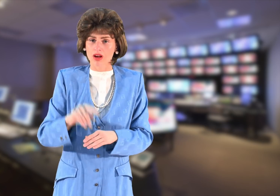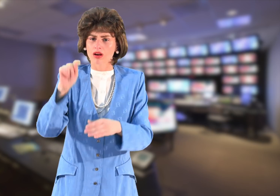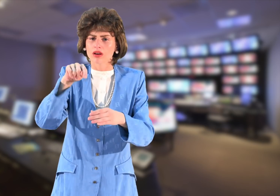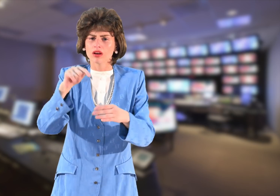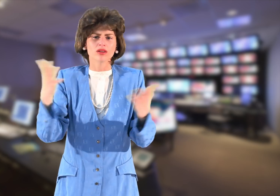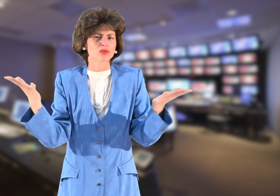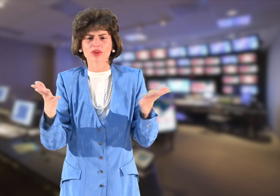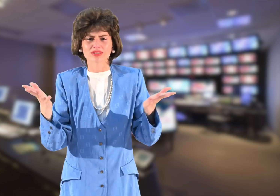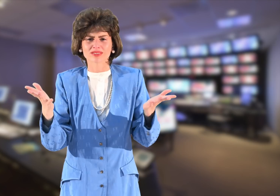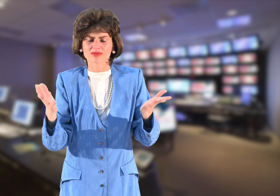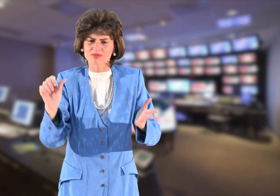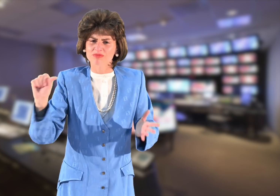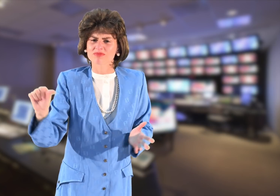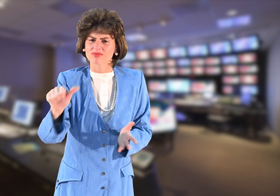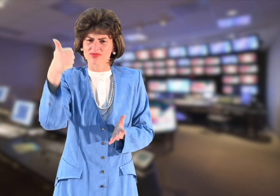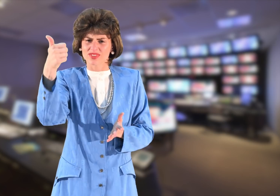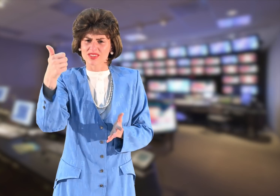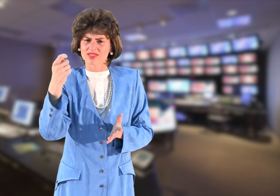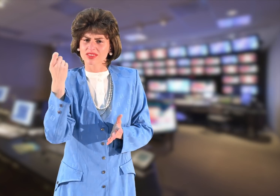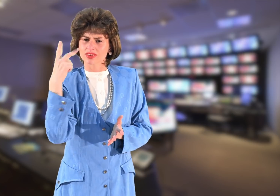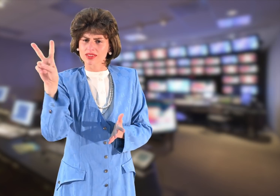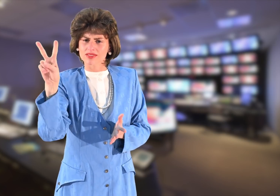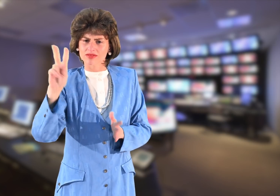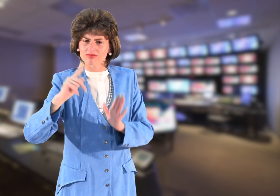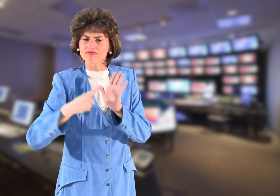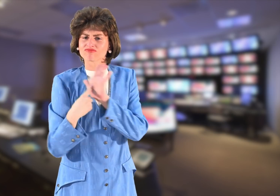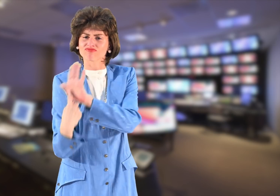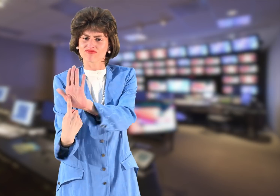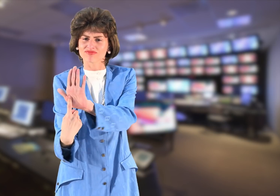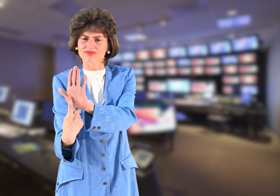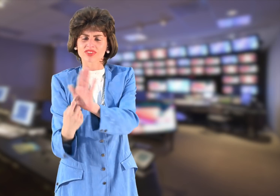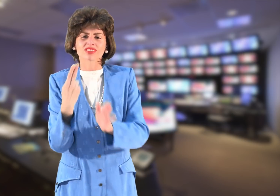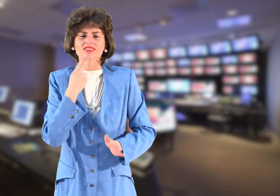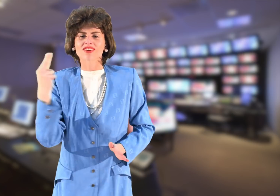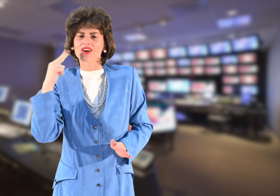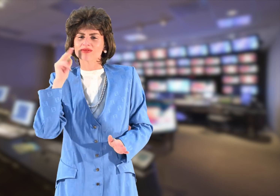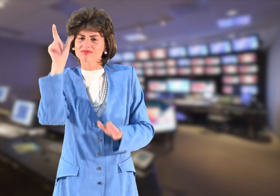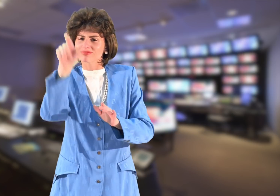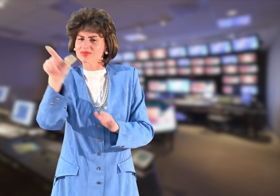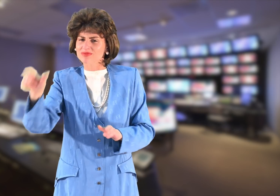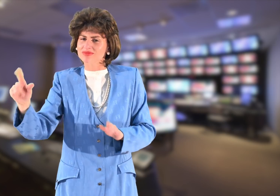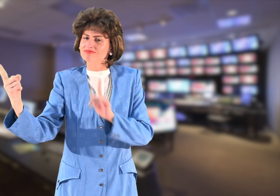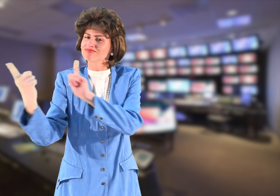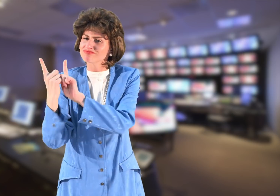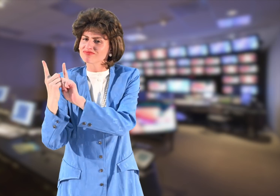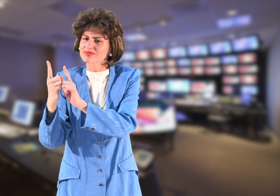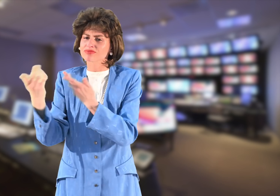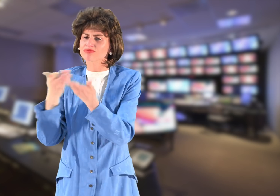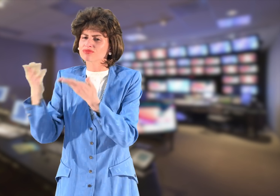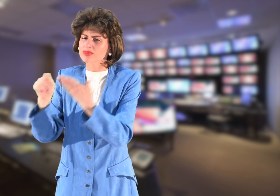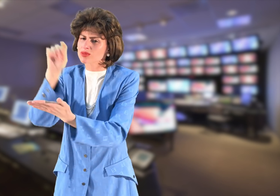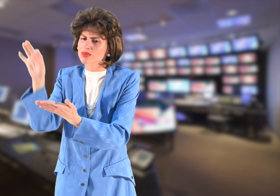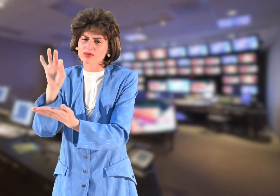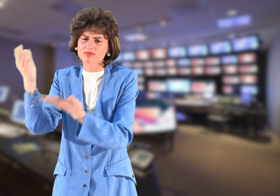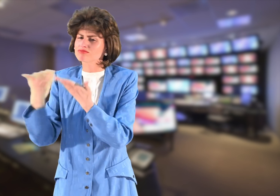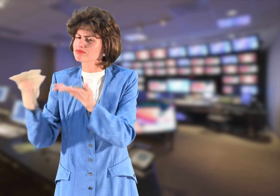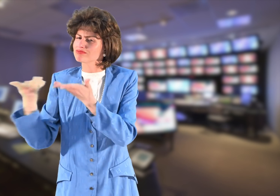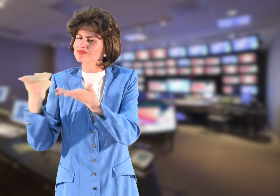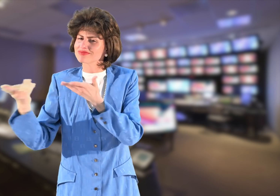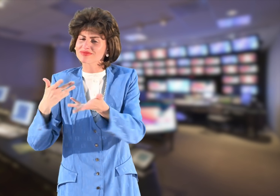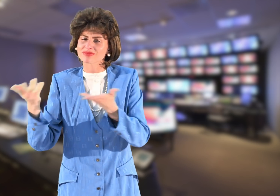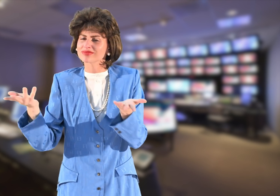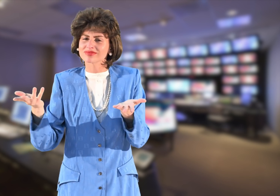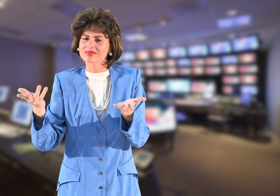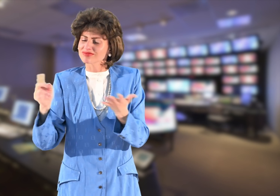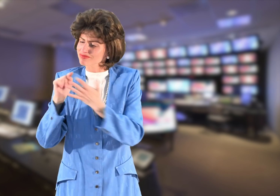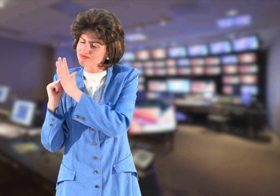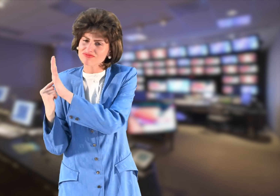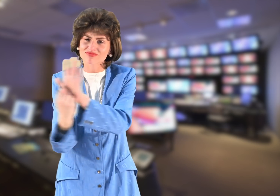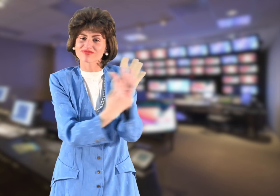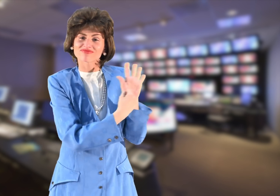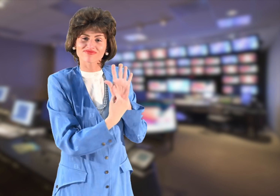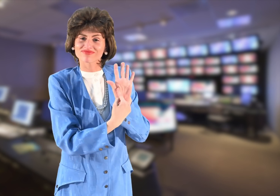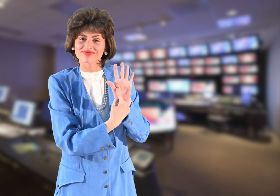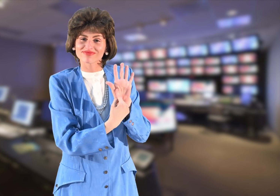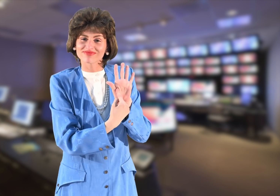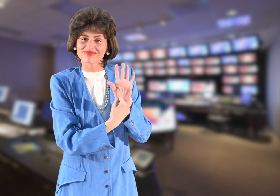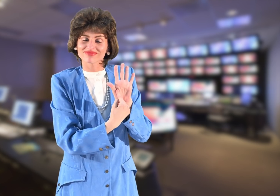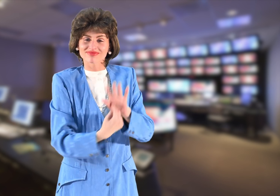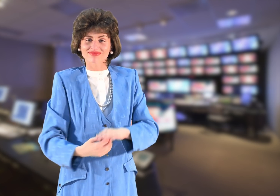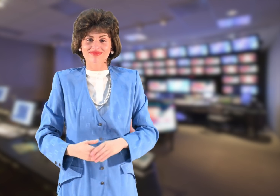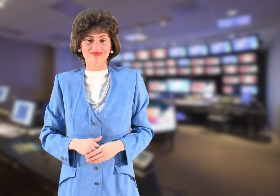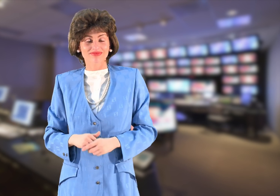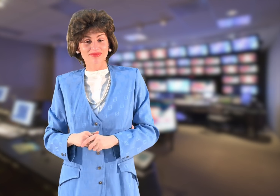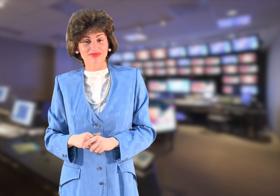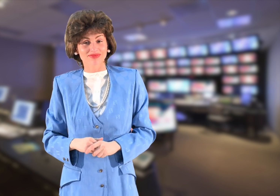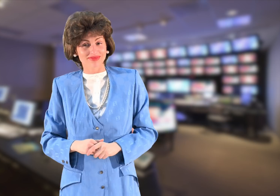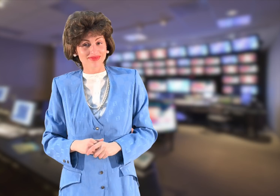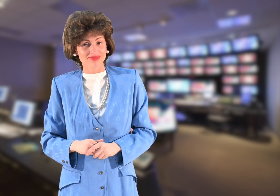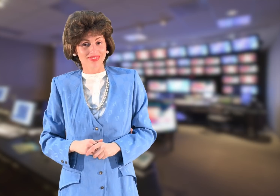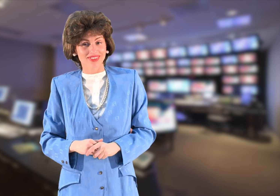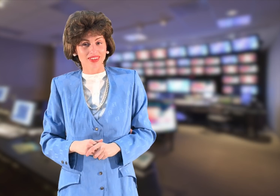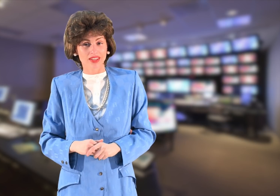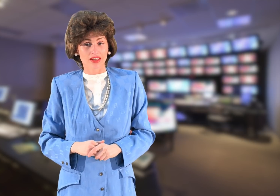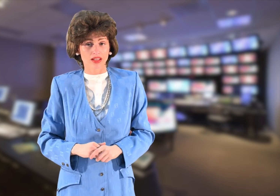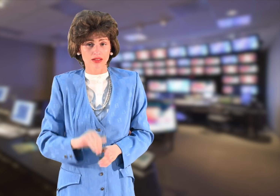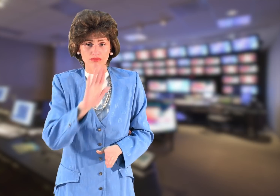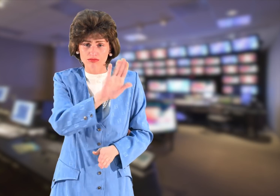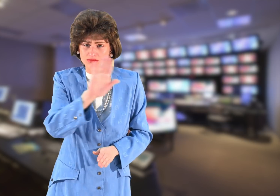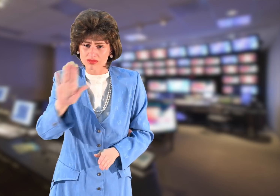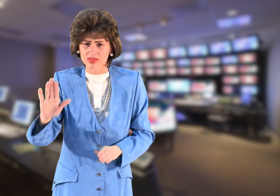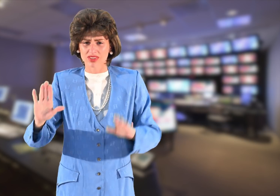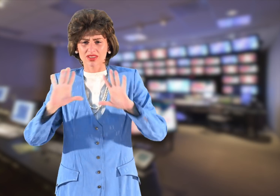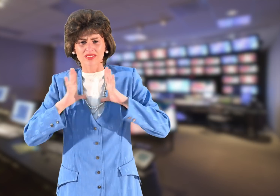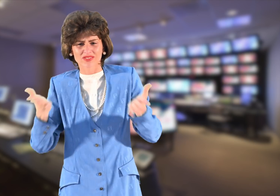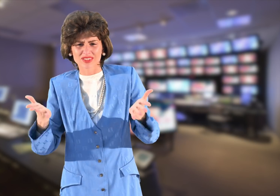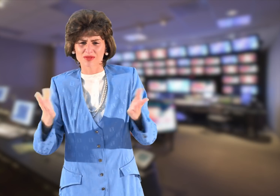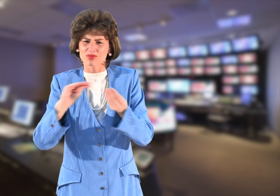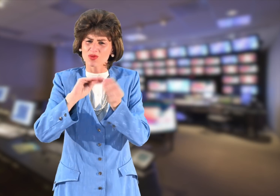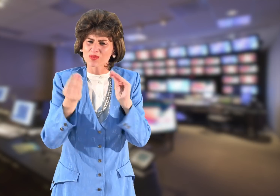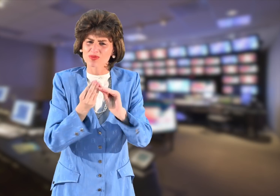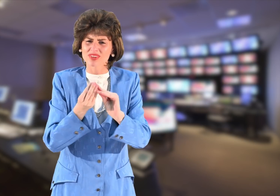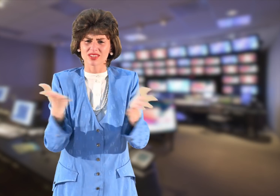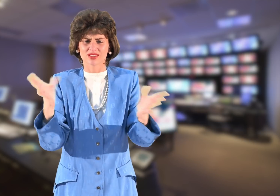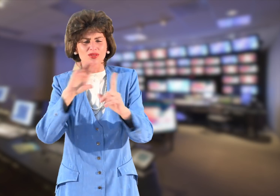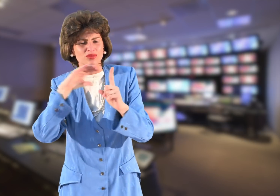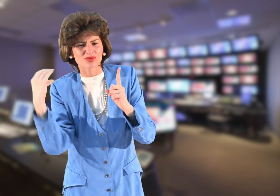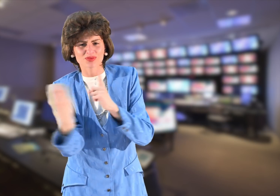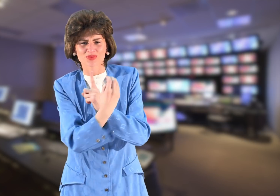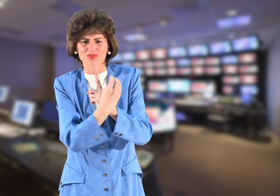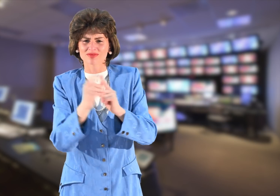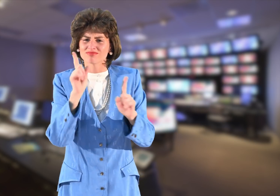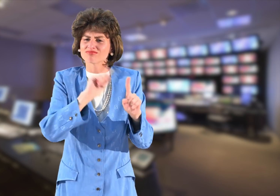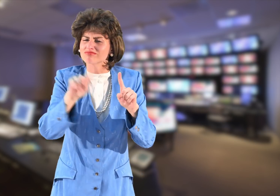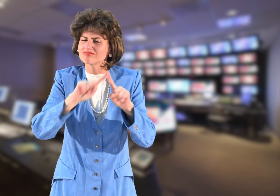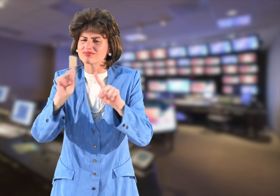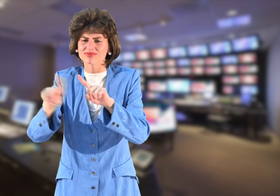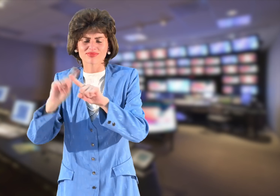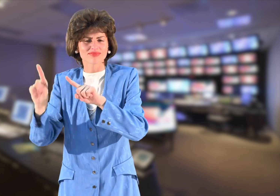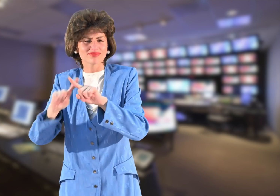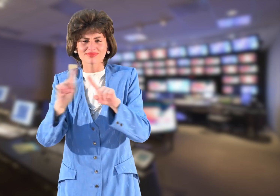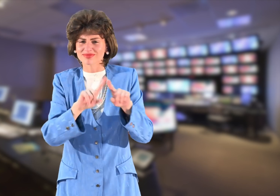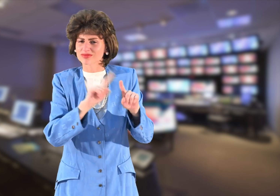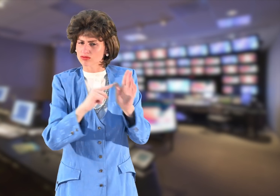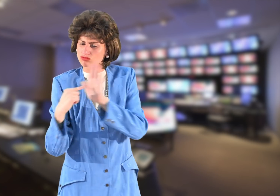“Deaf Mosaic” was the first TV show to report on deaf people, their lives, problems and culture.